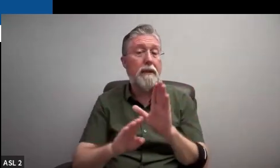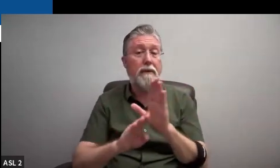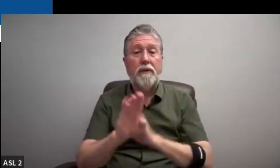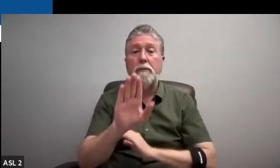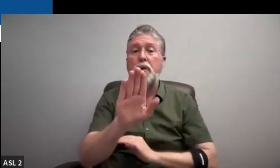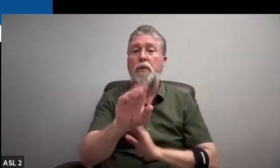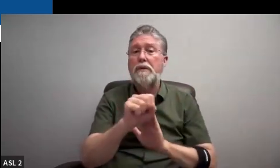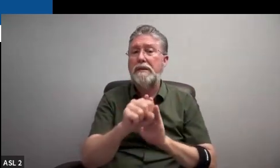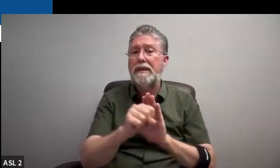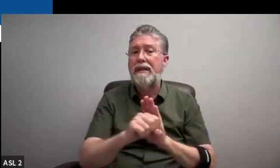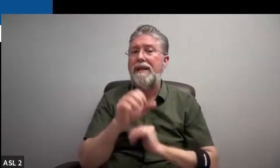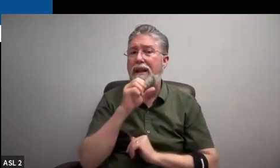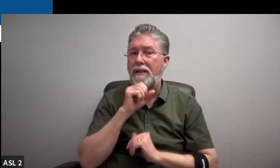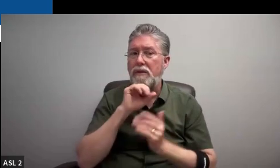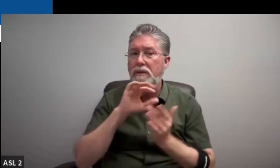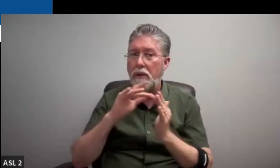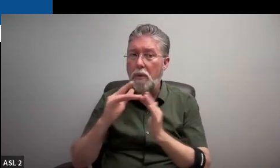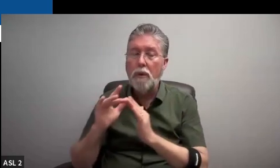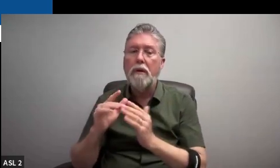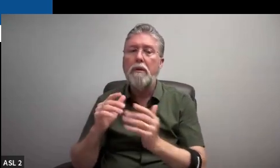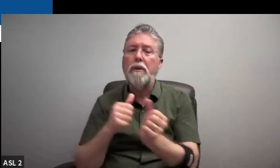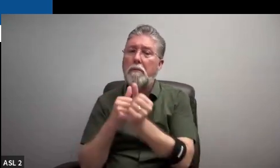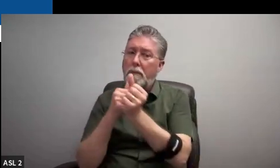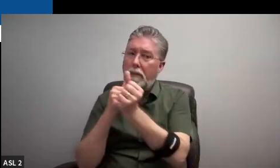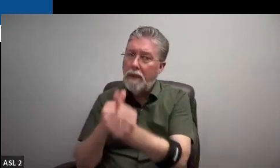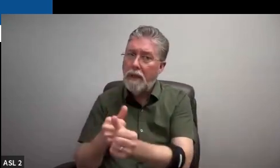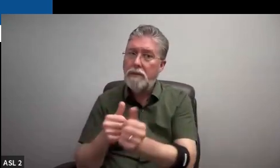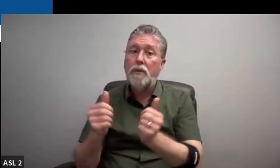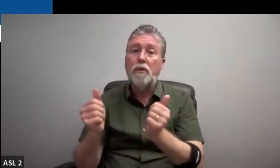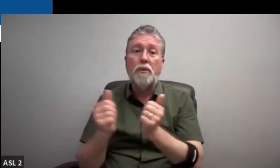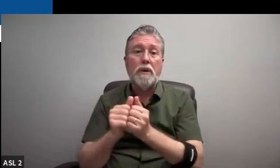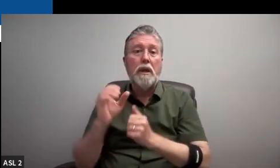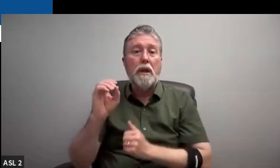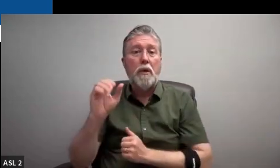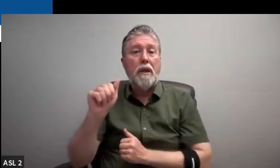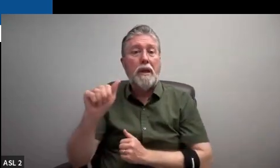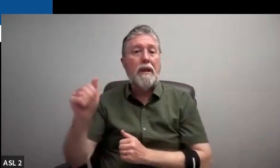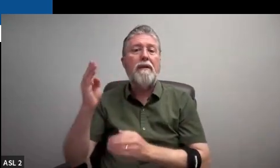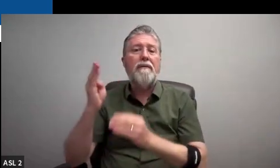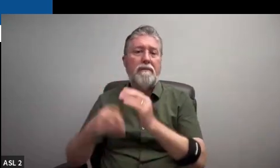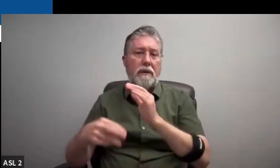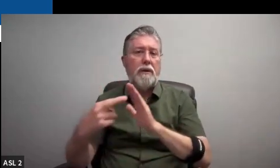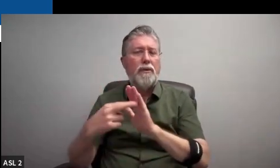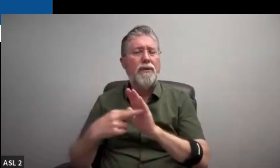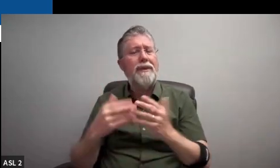network while coming into compliance with the OAA final rule. We thank you for all you do